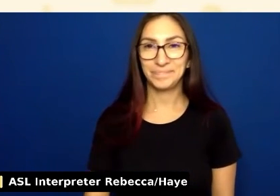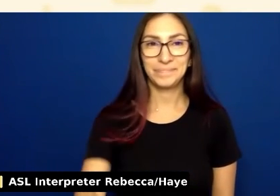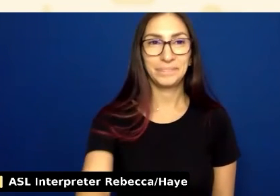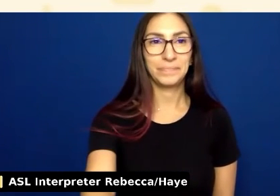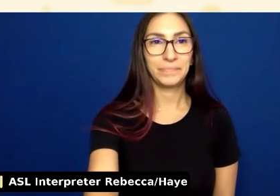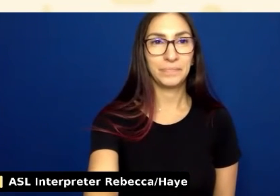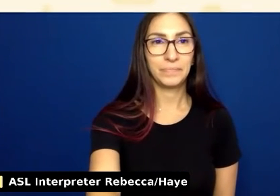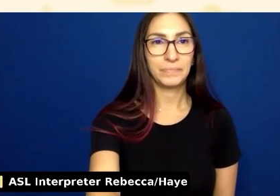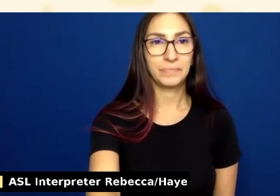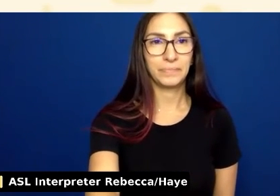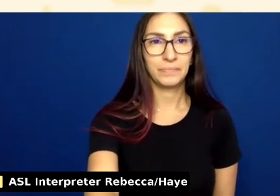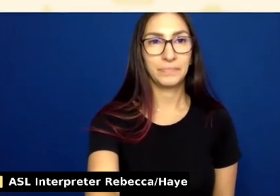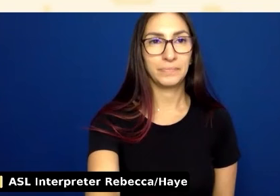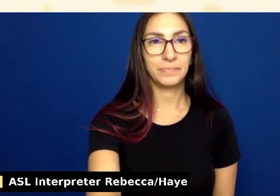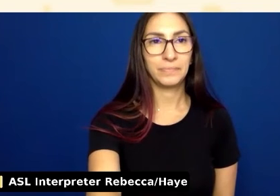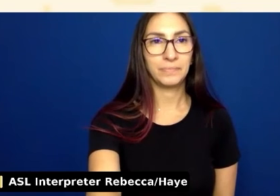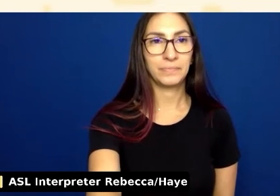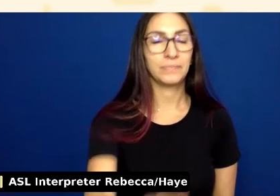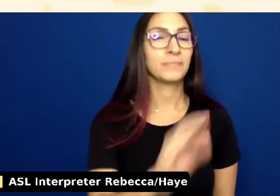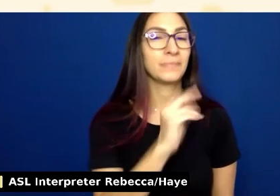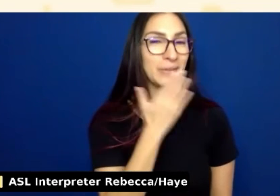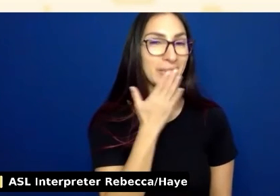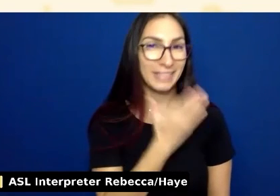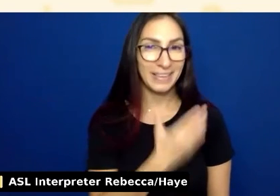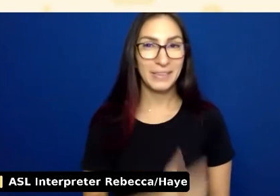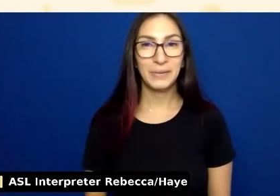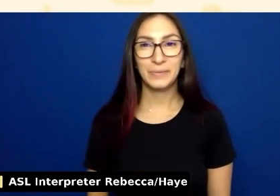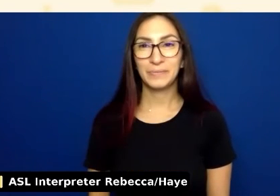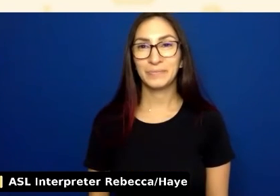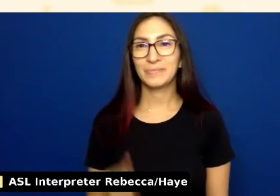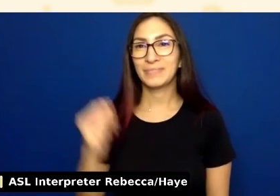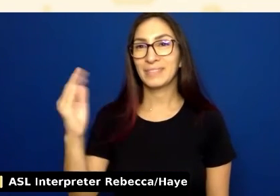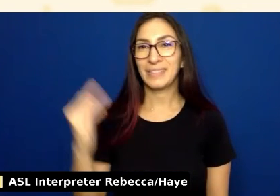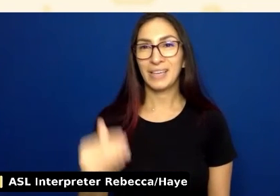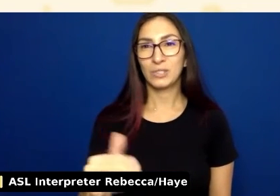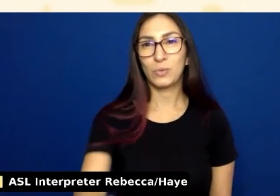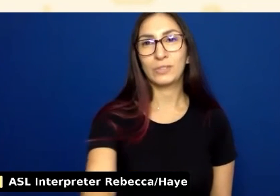OK, thank you. So the next question from the same person is, how do you feel